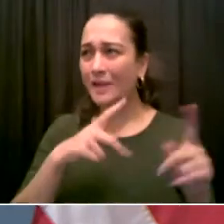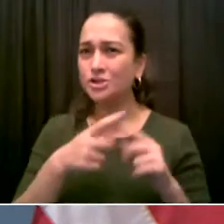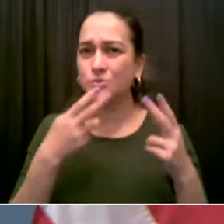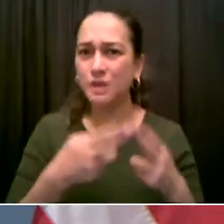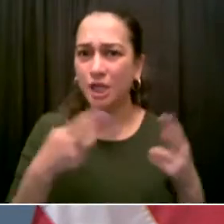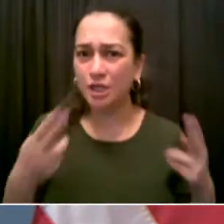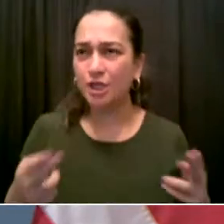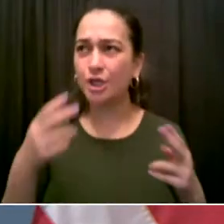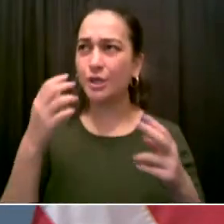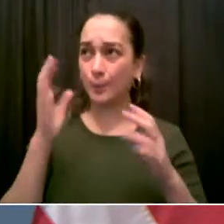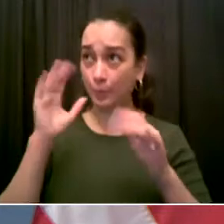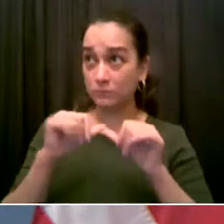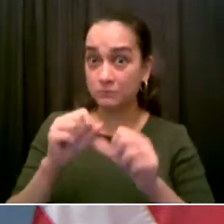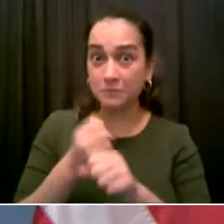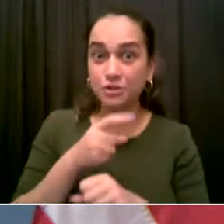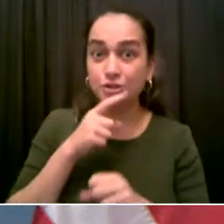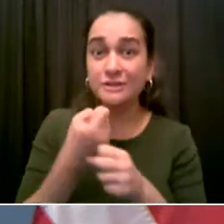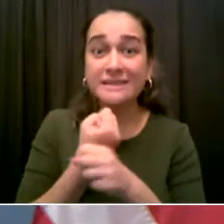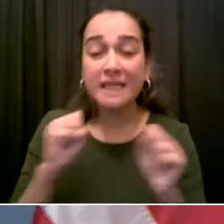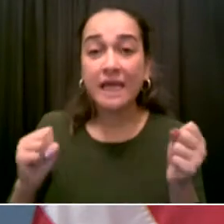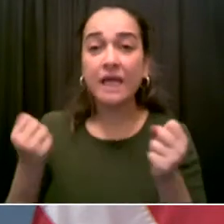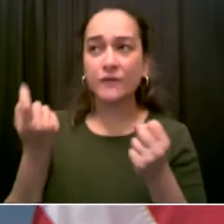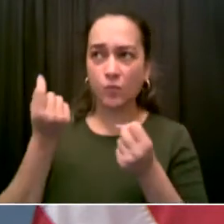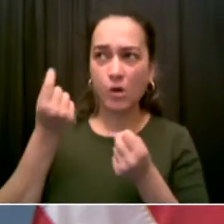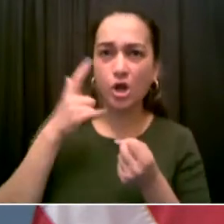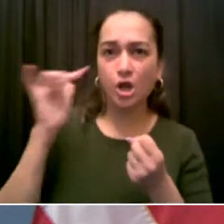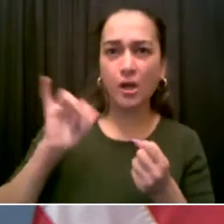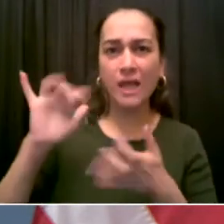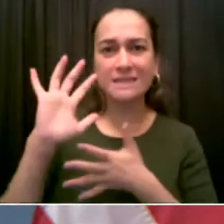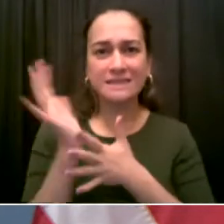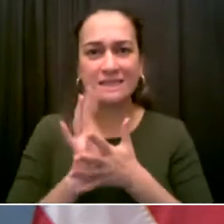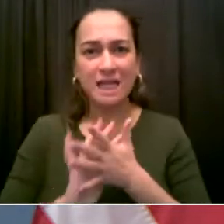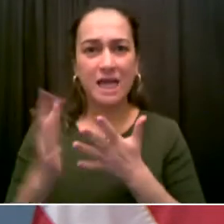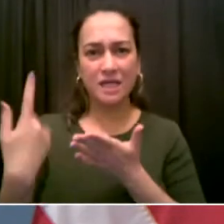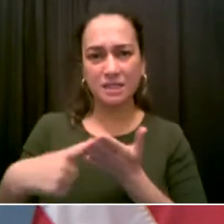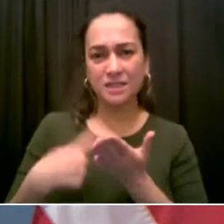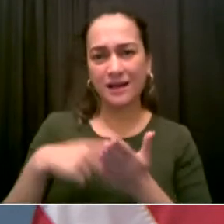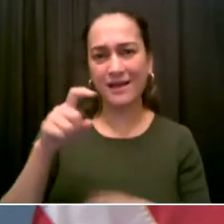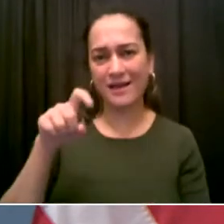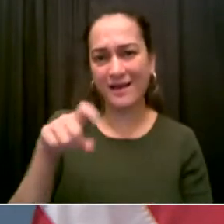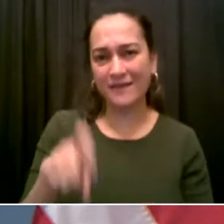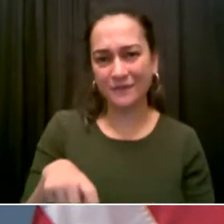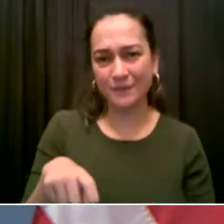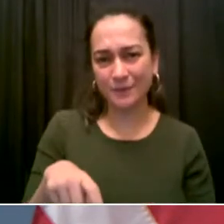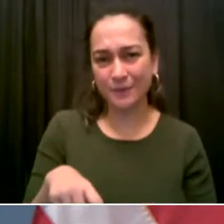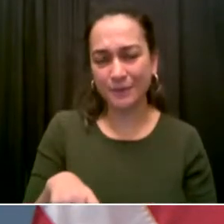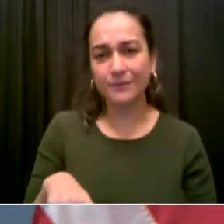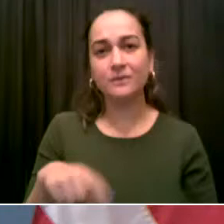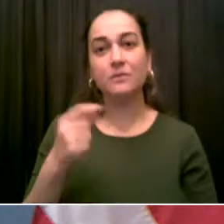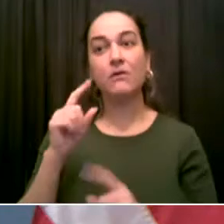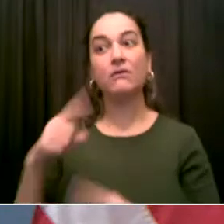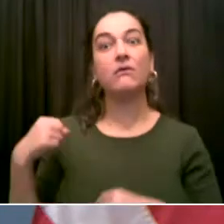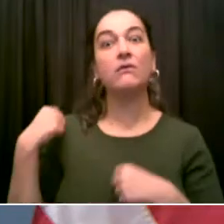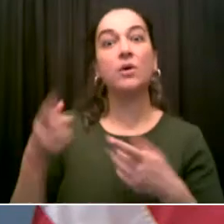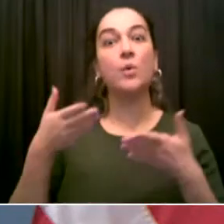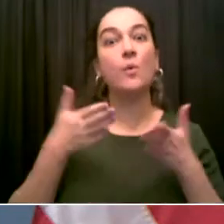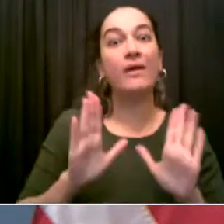BEGAN TO PUT PEOPLE INTO COMMERCIAL HOTELS TO SAVE LIVES. NOW, WE ARE IN A DIFFERENT PLACE AND WE ARE WORKING WITH THE HEALTH DEPARTMENT ON THE NEXT STES P OF THAT CHALLENGE. IT IS TWO